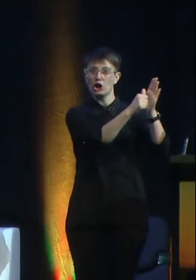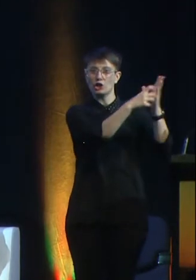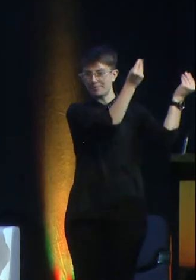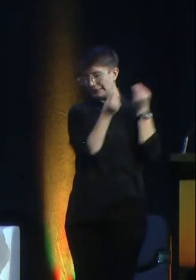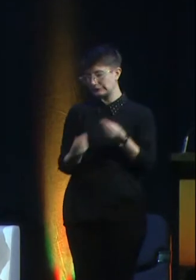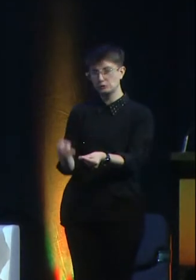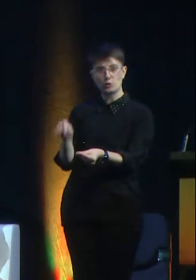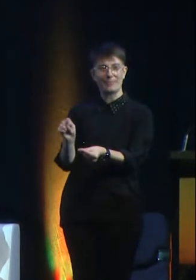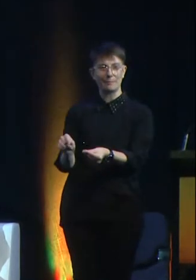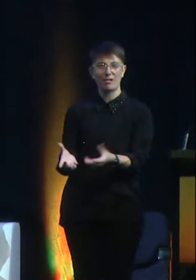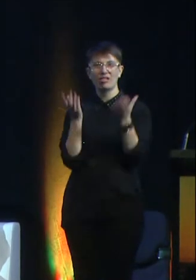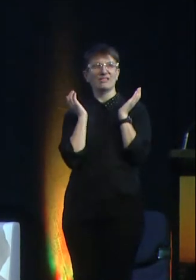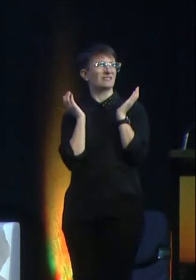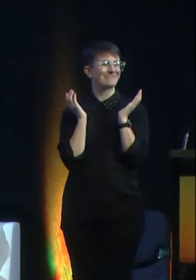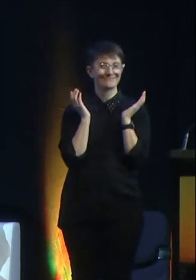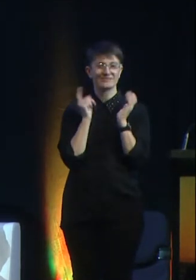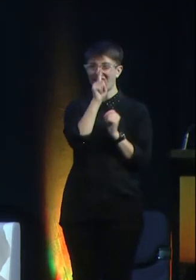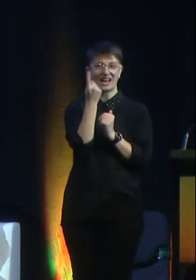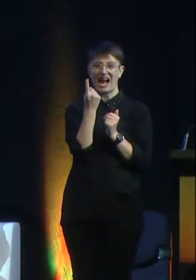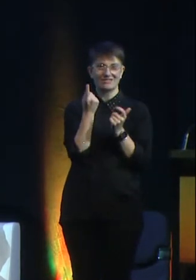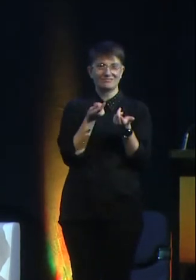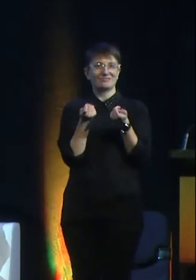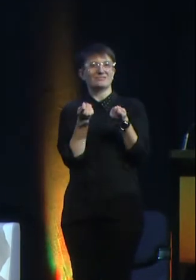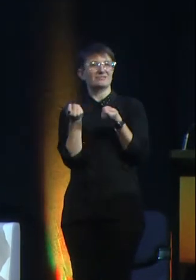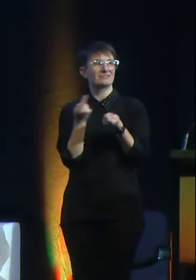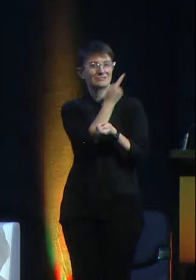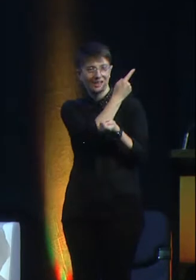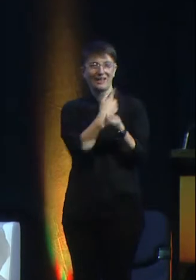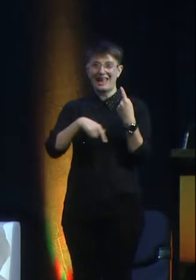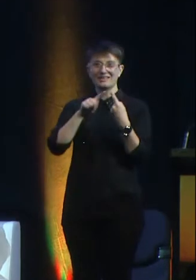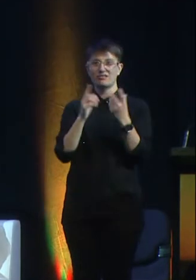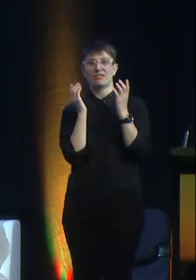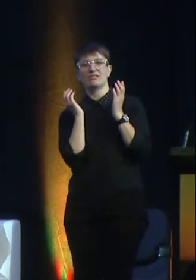able to bear those costs, so we're building something different here and that's our vision.